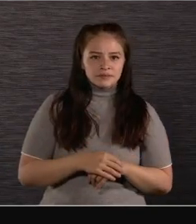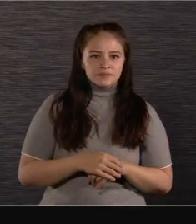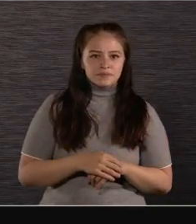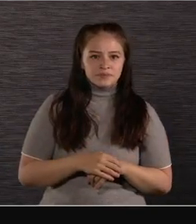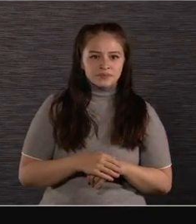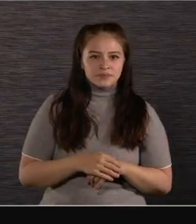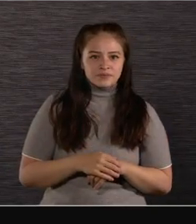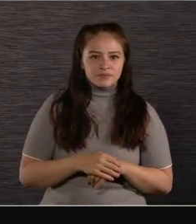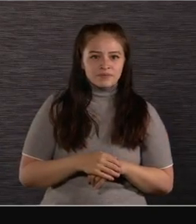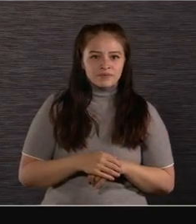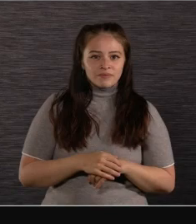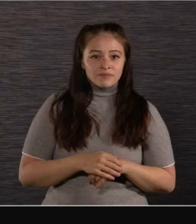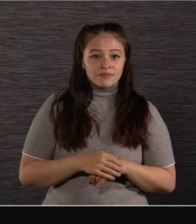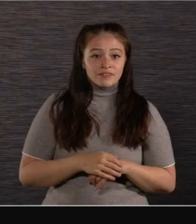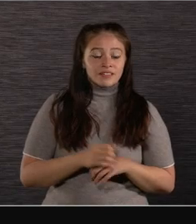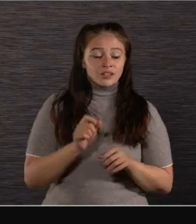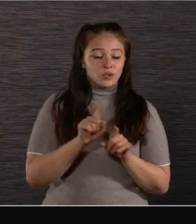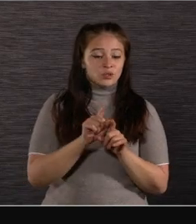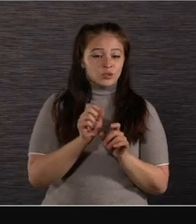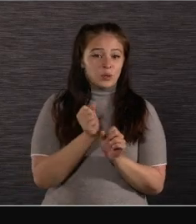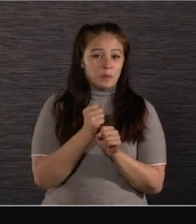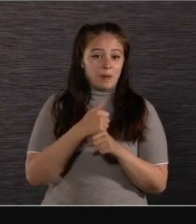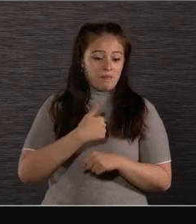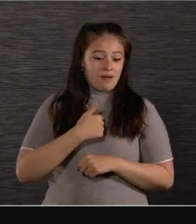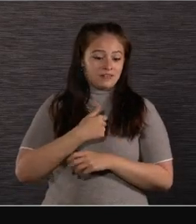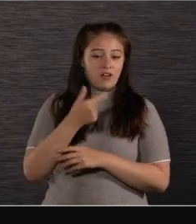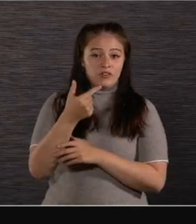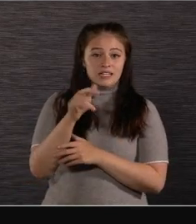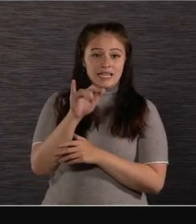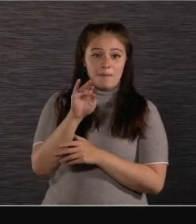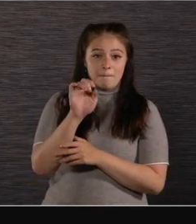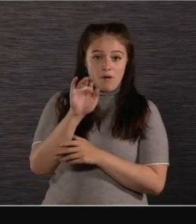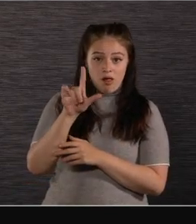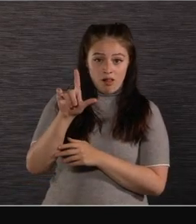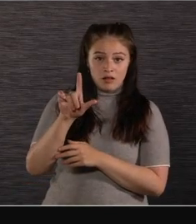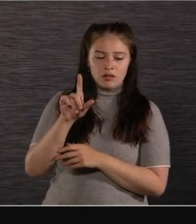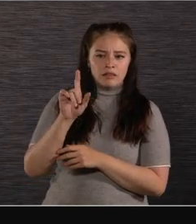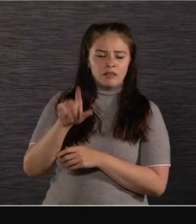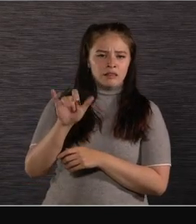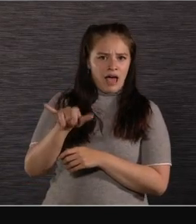I also made my own gimbals, but that was half the battle